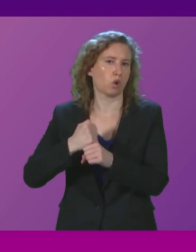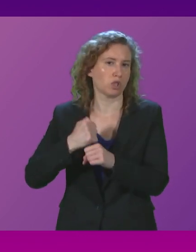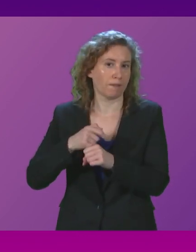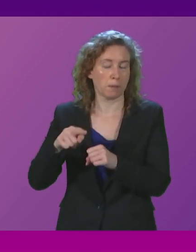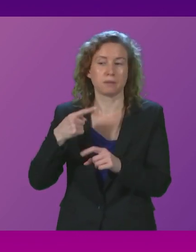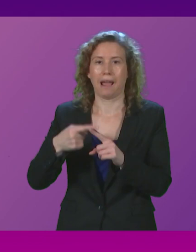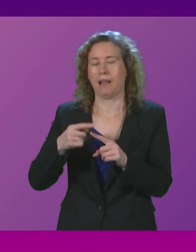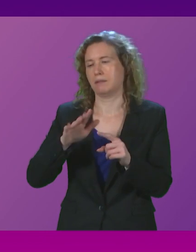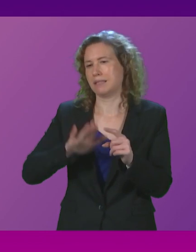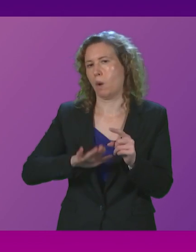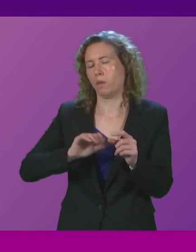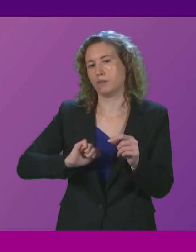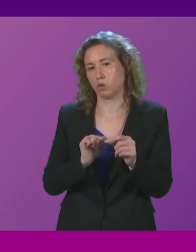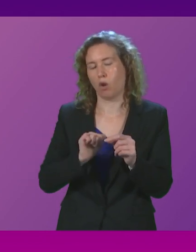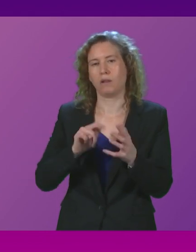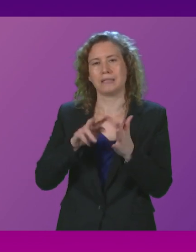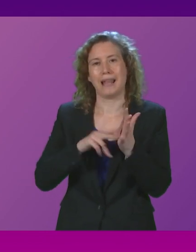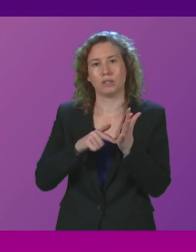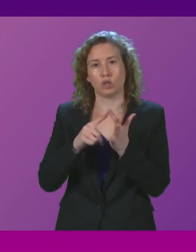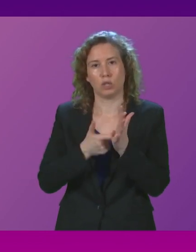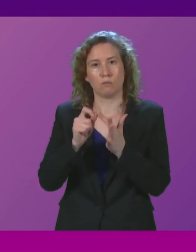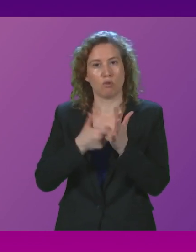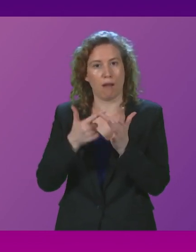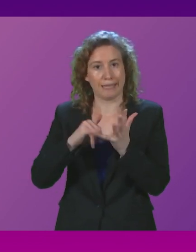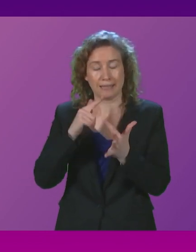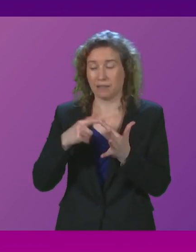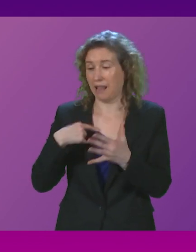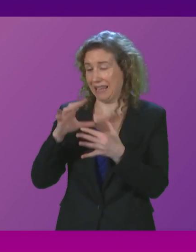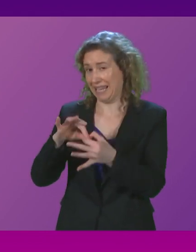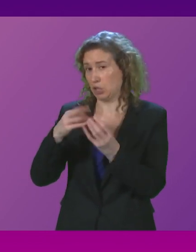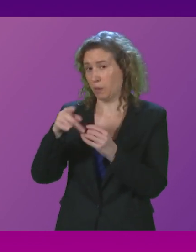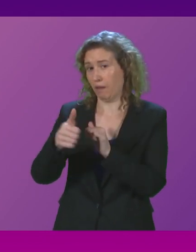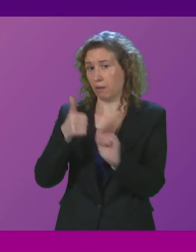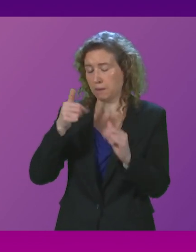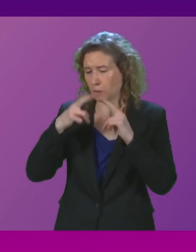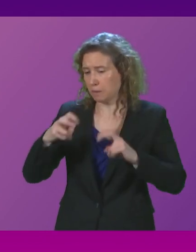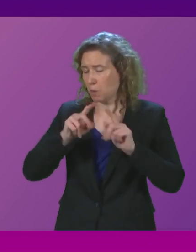South of Scotland Enterprise is engaging with the company to explore all options and it